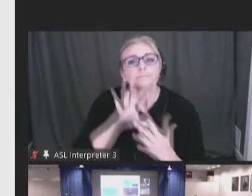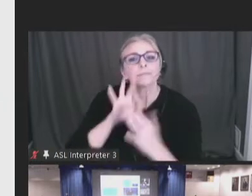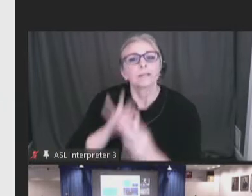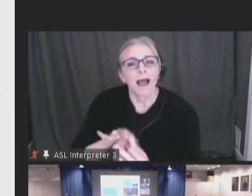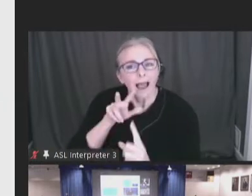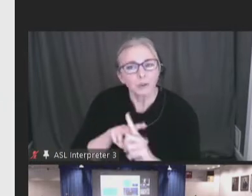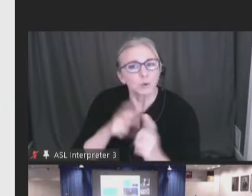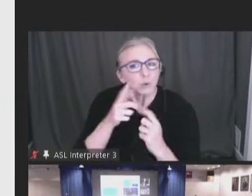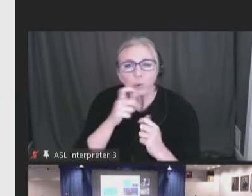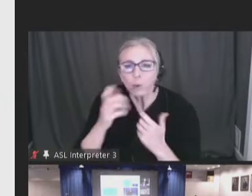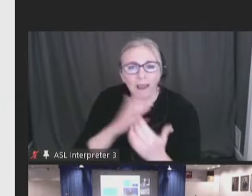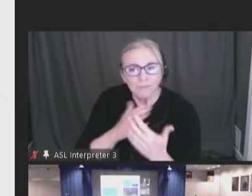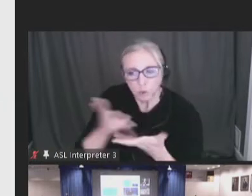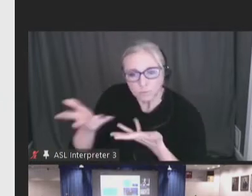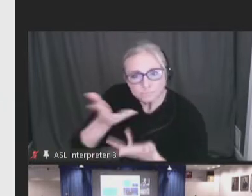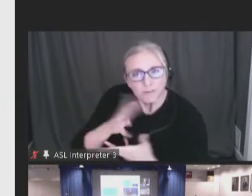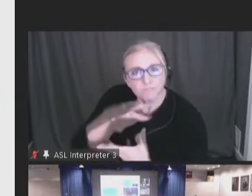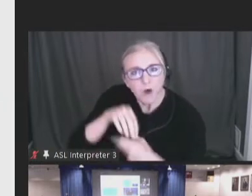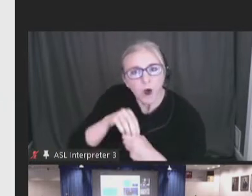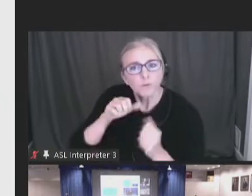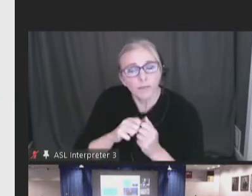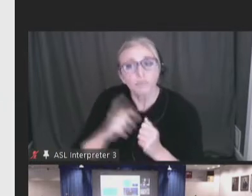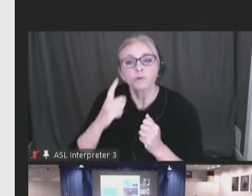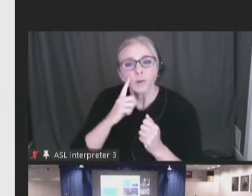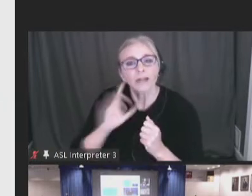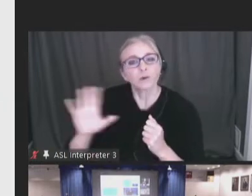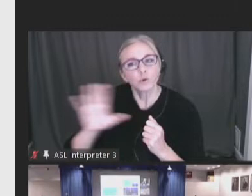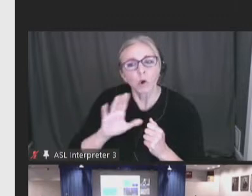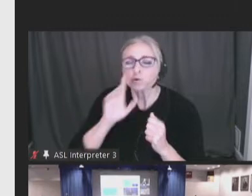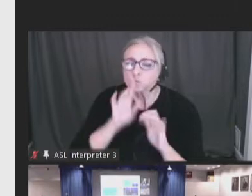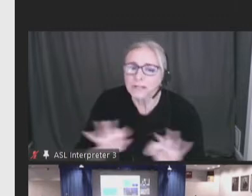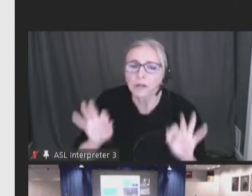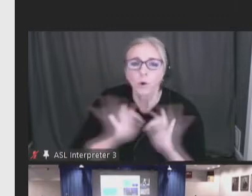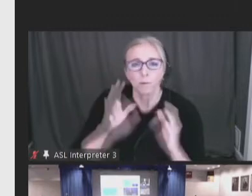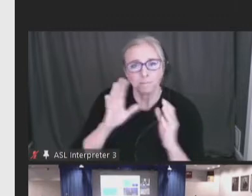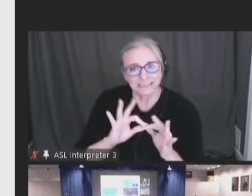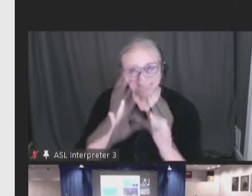that you are engaging to get your critical message out. You've got to be responsive.